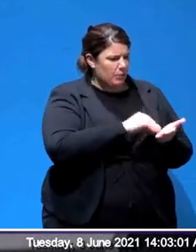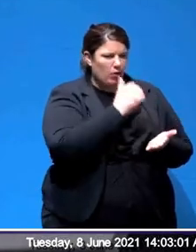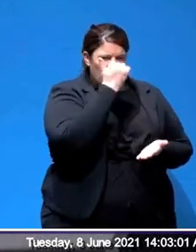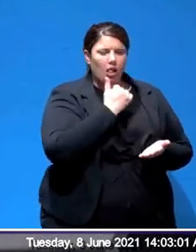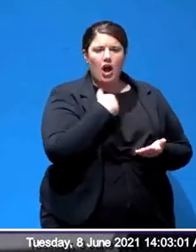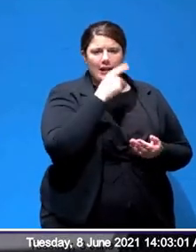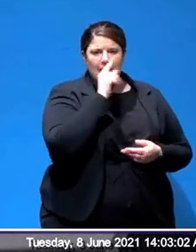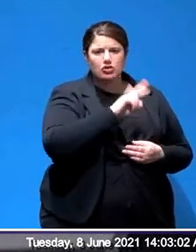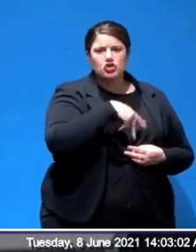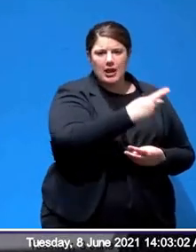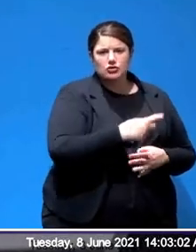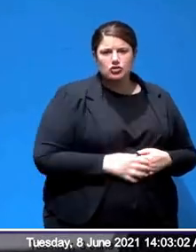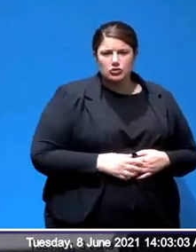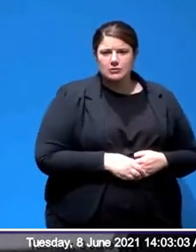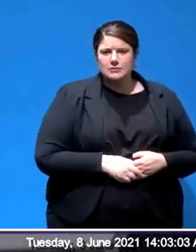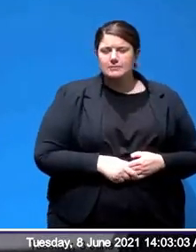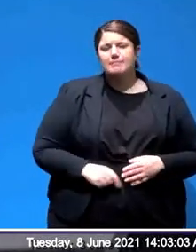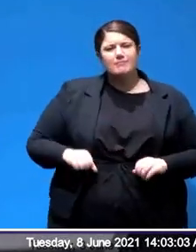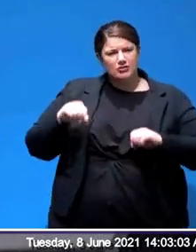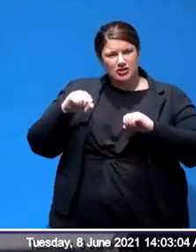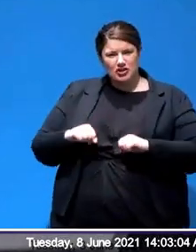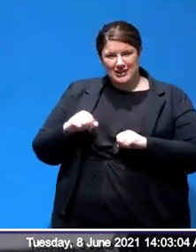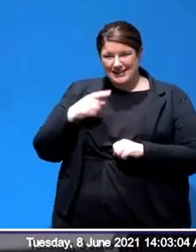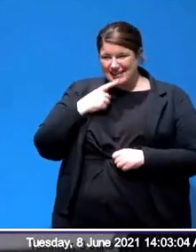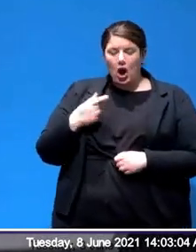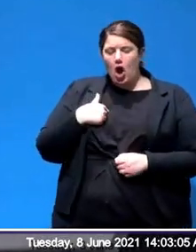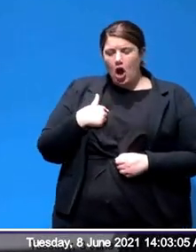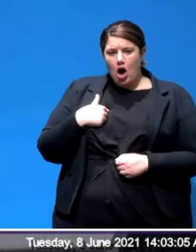There was no --- But your experience wouldn't always --- I'm not putting this as a